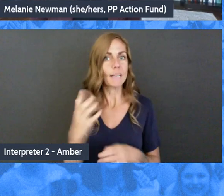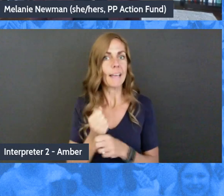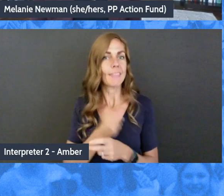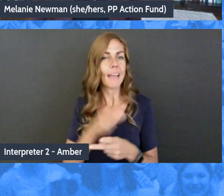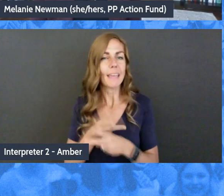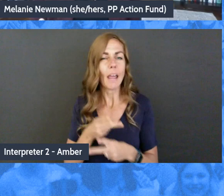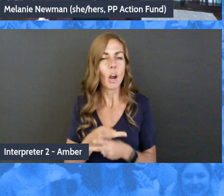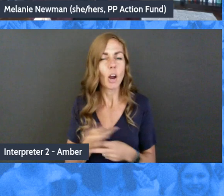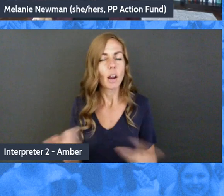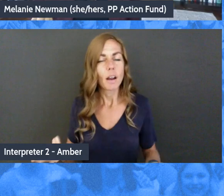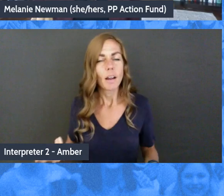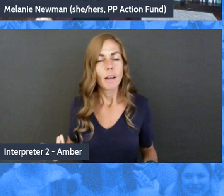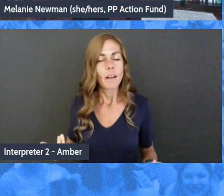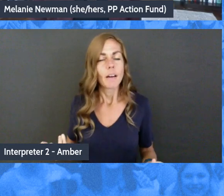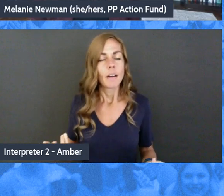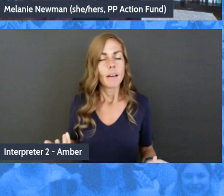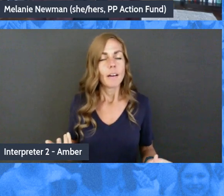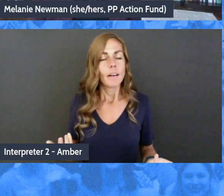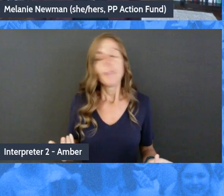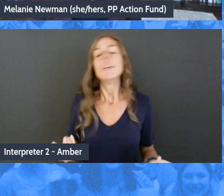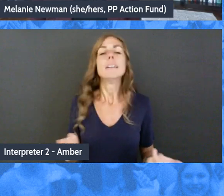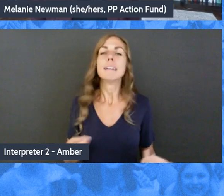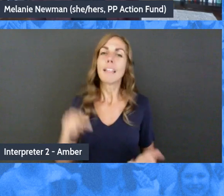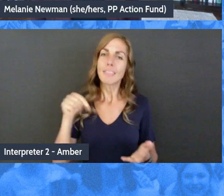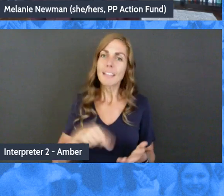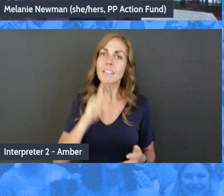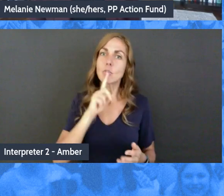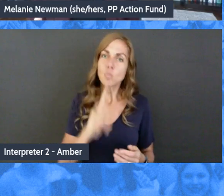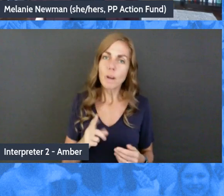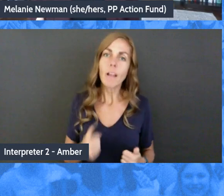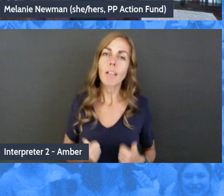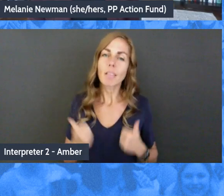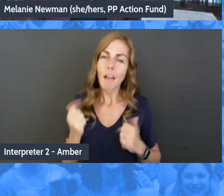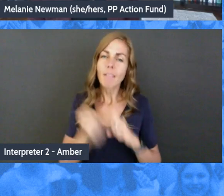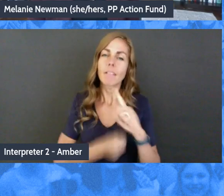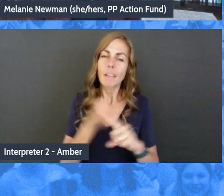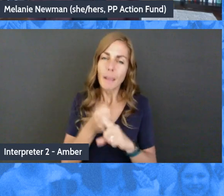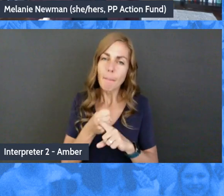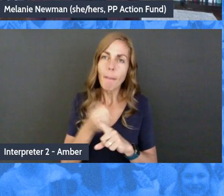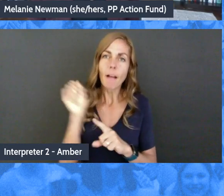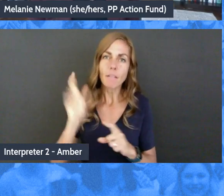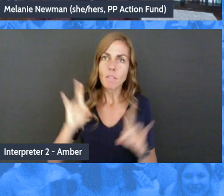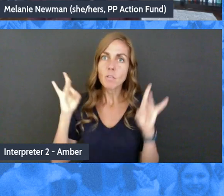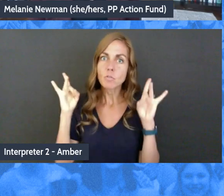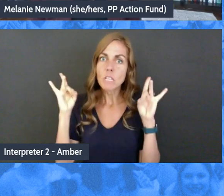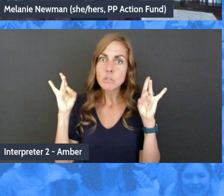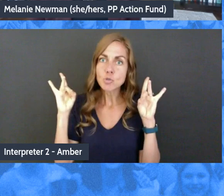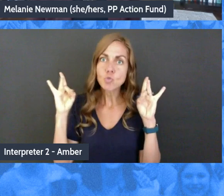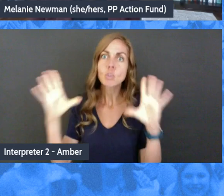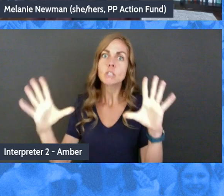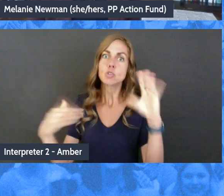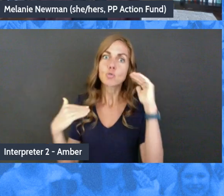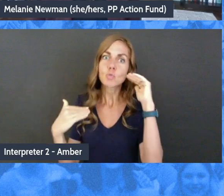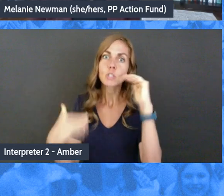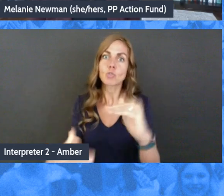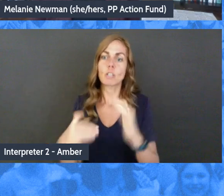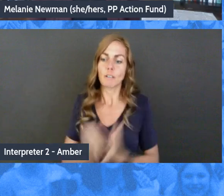This is the real-life impact of this egregious restrictive abortion ban in Texas.